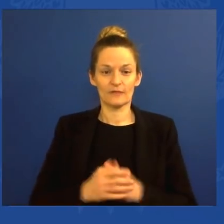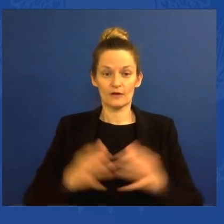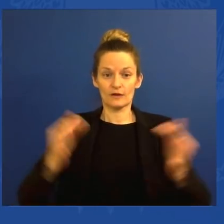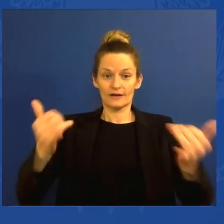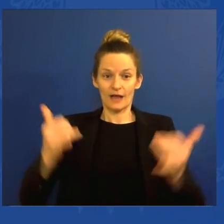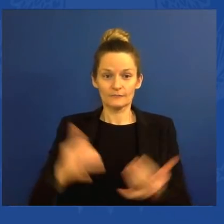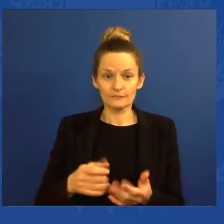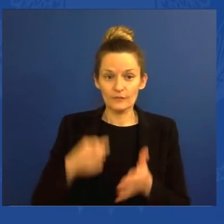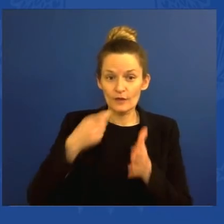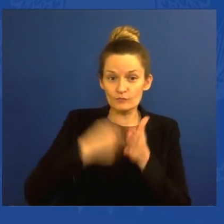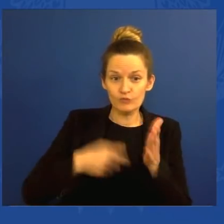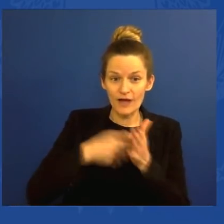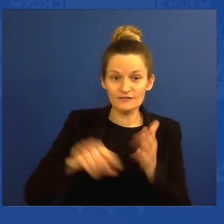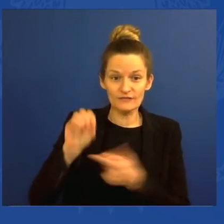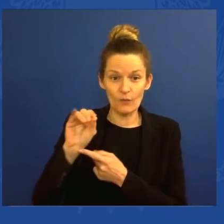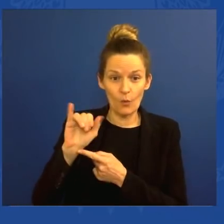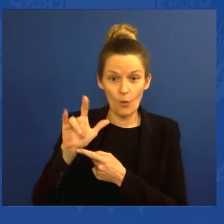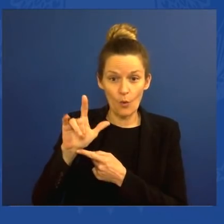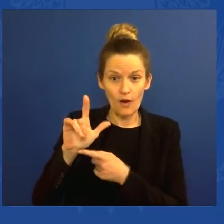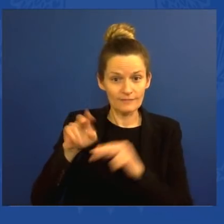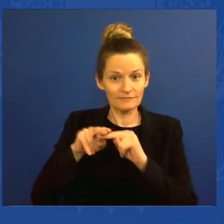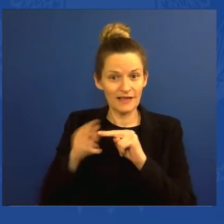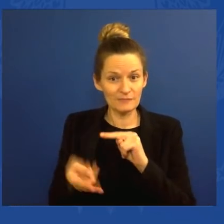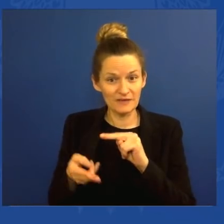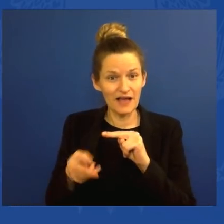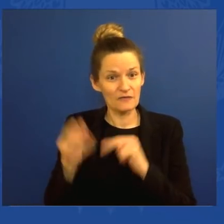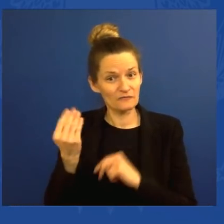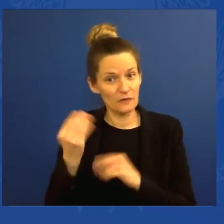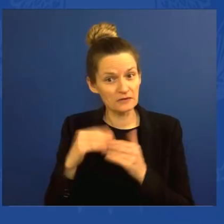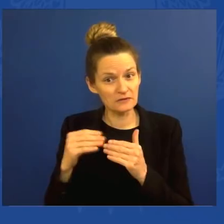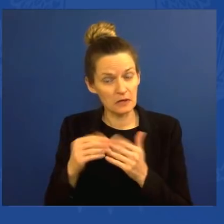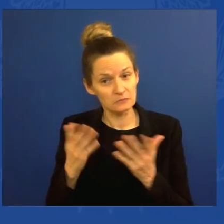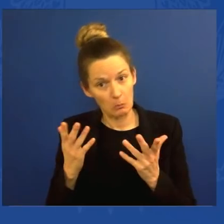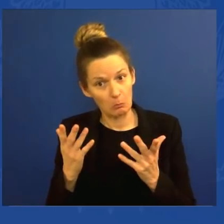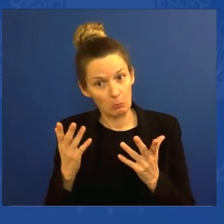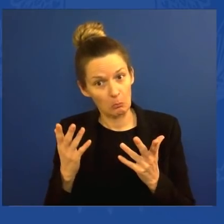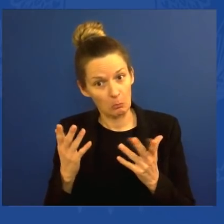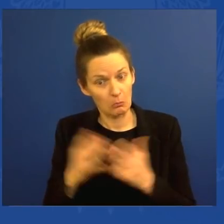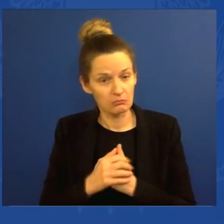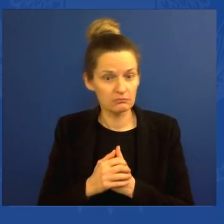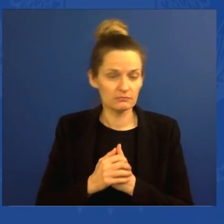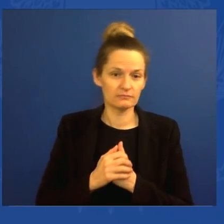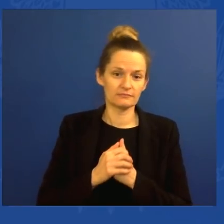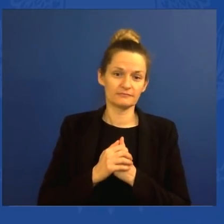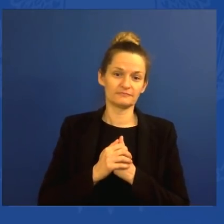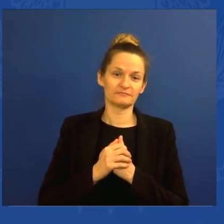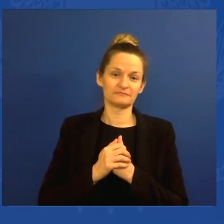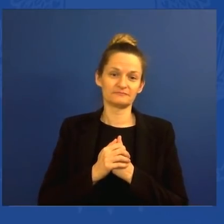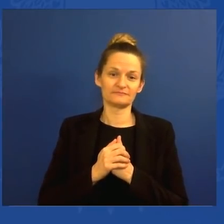The President: All right. Well, thanks, everybody, for being here. And for my colleagues that are on the screen,